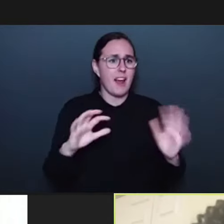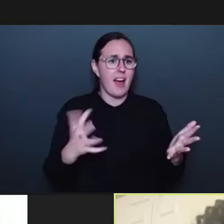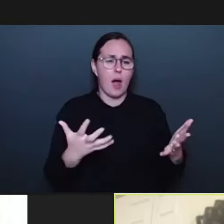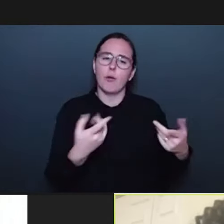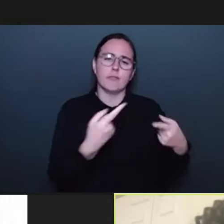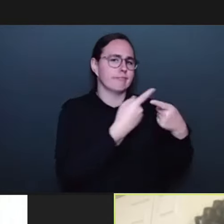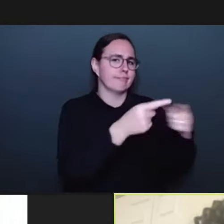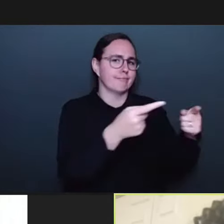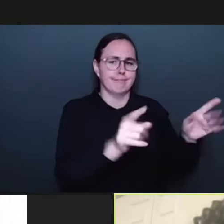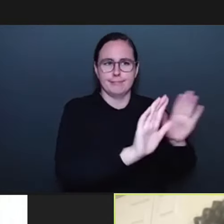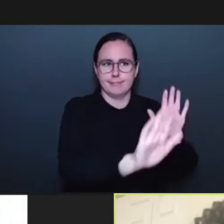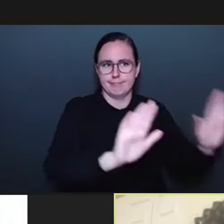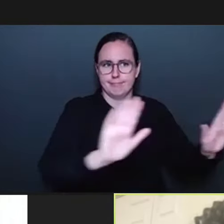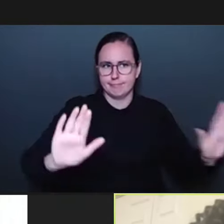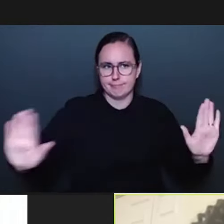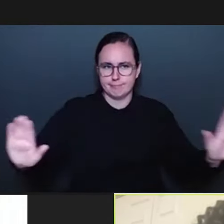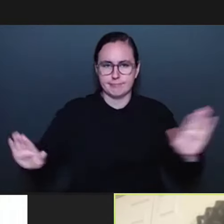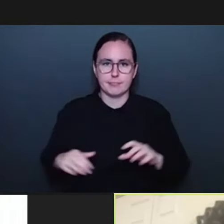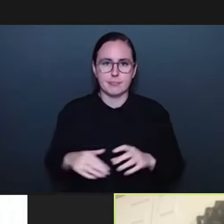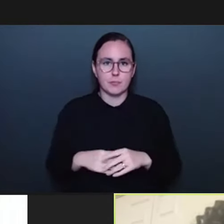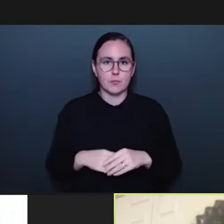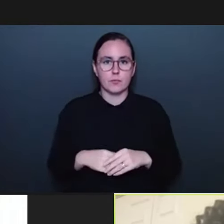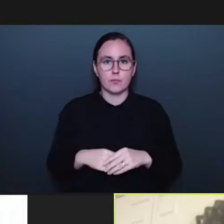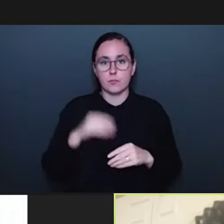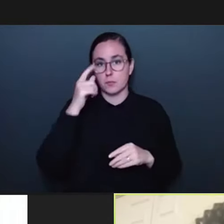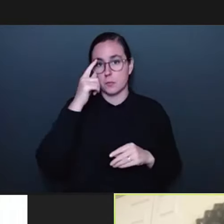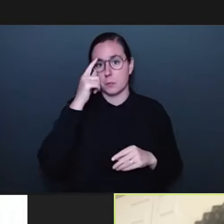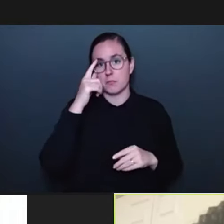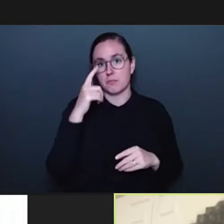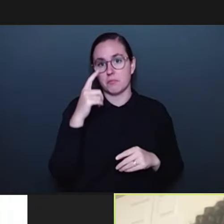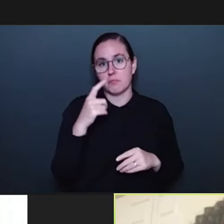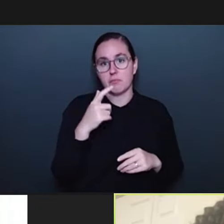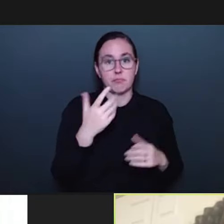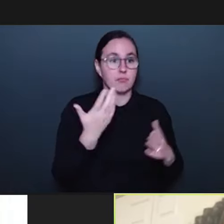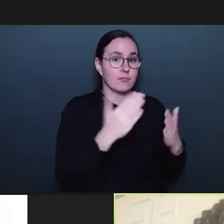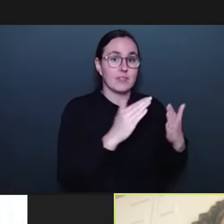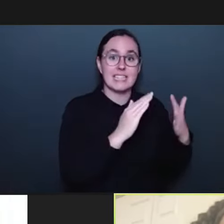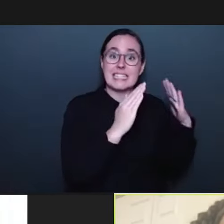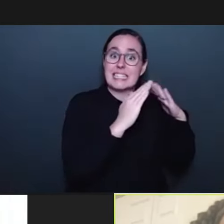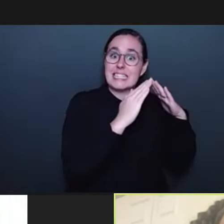what impacts one person in an urban area will not be the same as someone who's impacted in